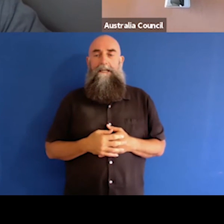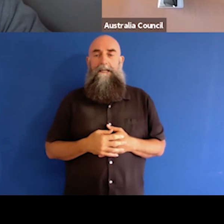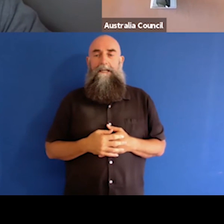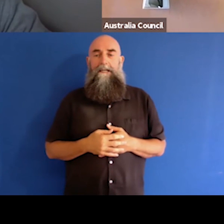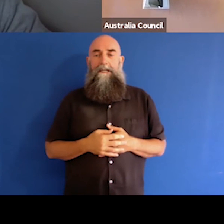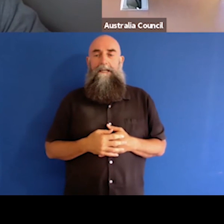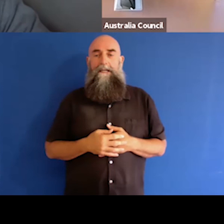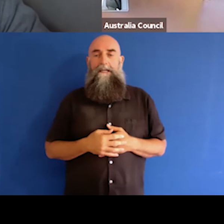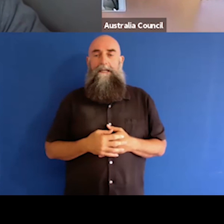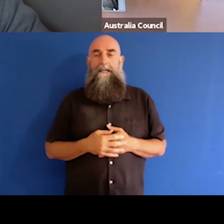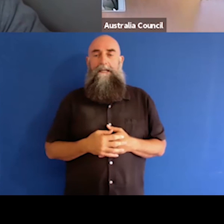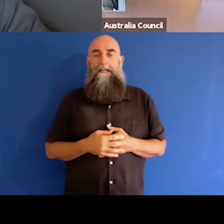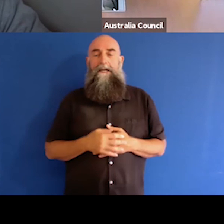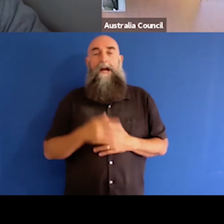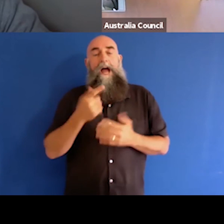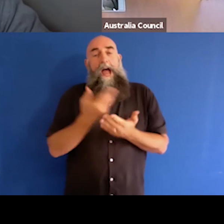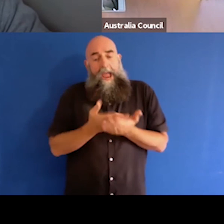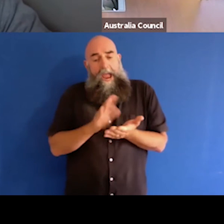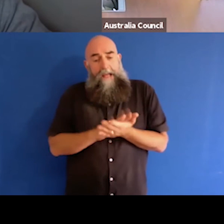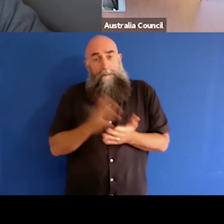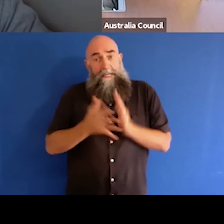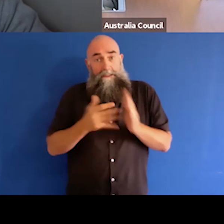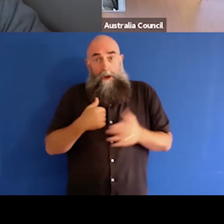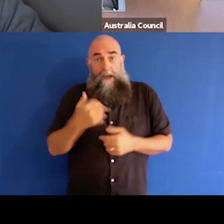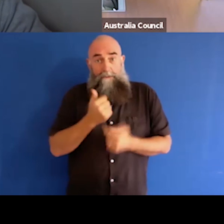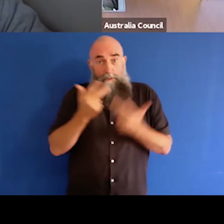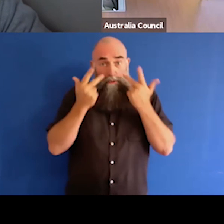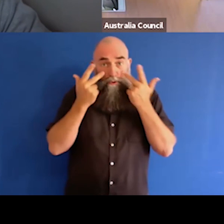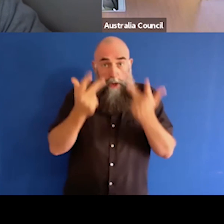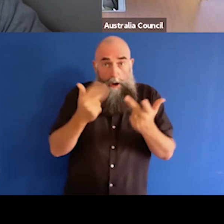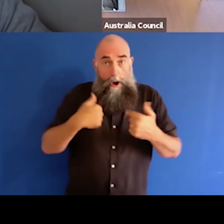actually a practising artist. The way you do that in the introduction. In the "about you"